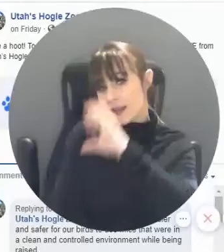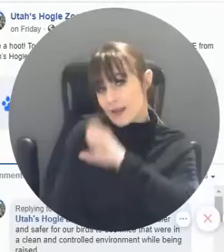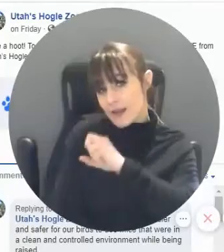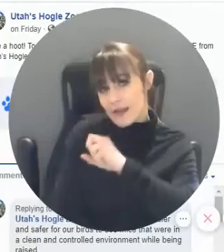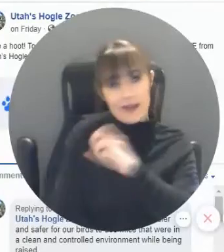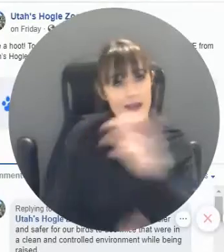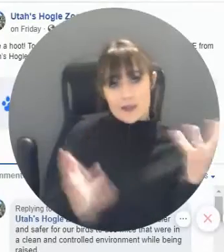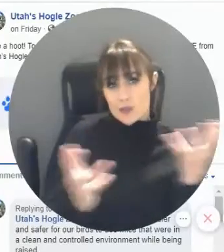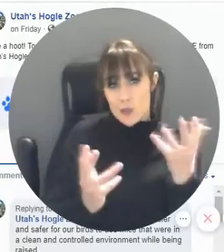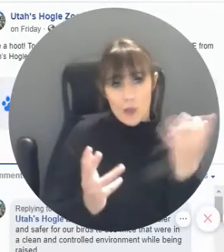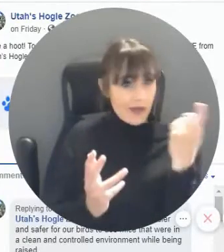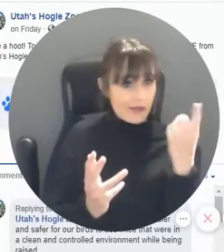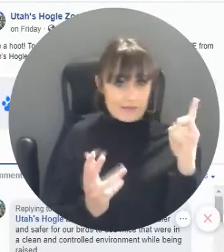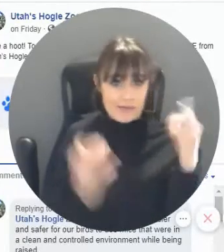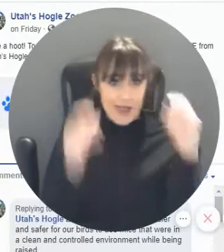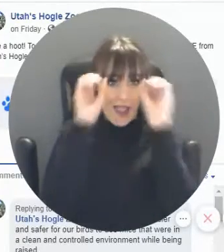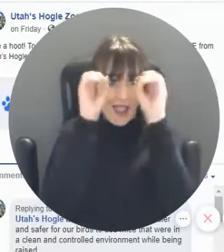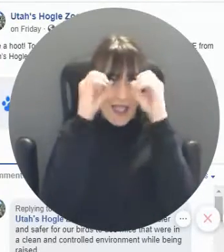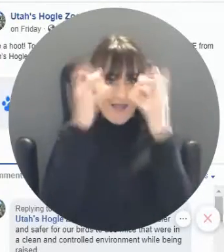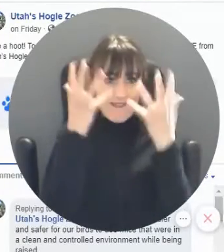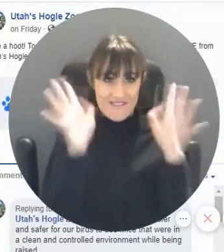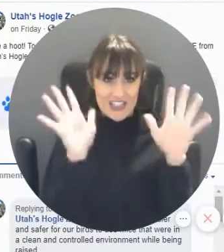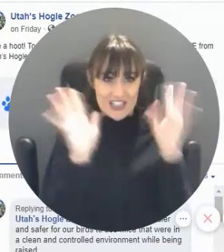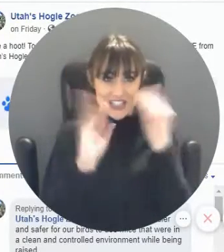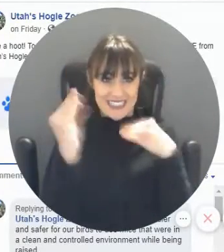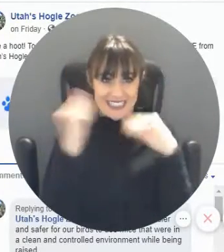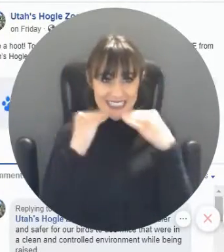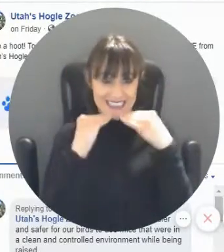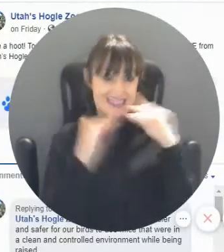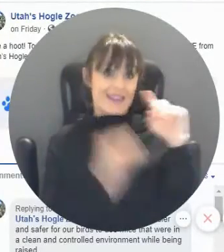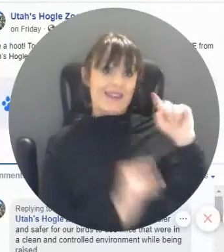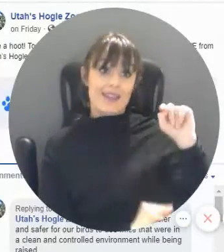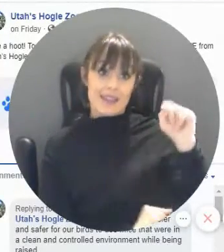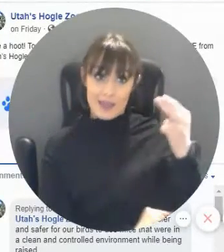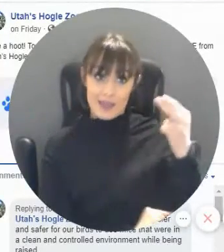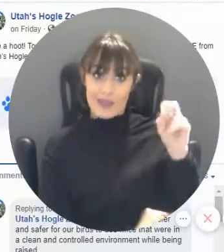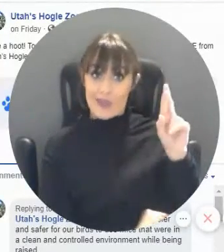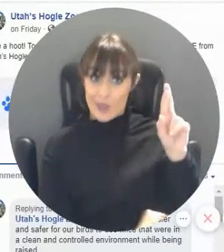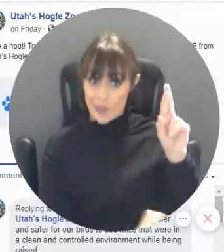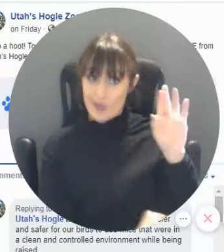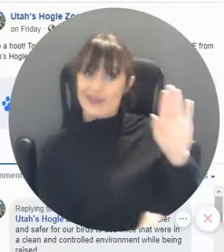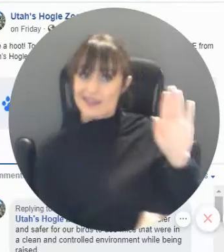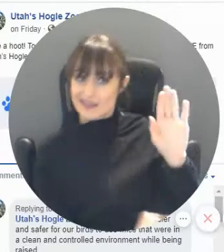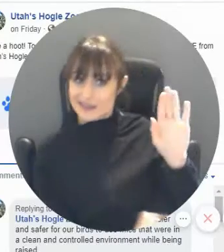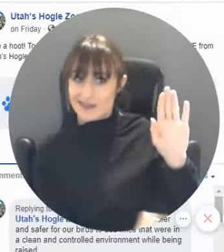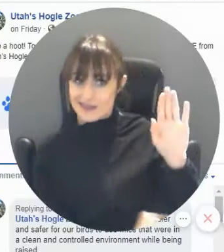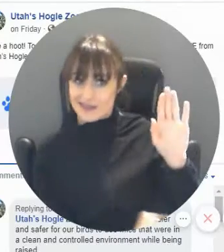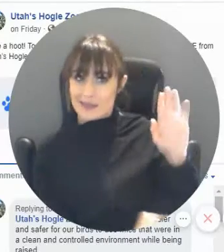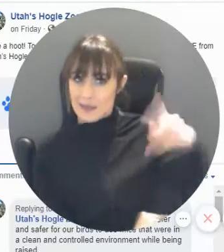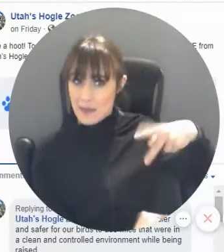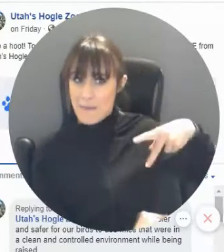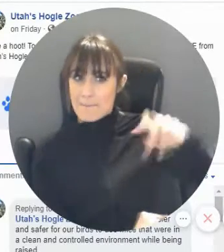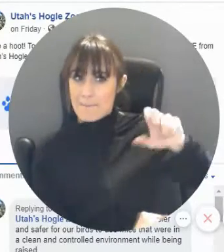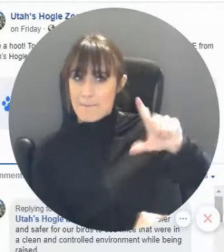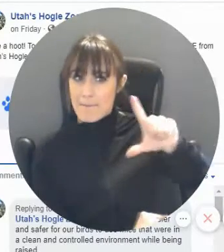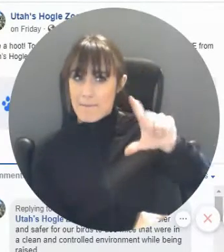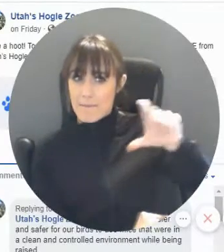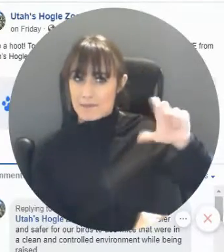This is a pellet from before, a great horned owl's from yesterday. So if you're looking at it, we've got a whole bunch of leg bones,